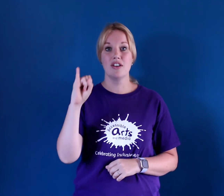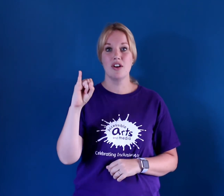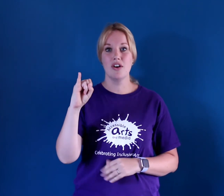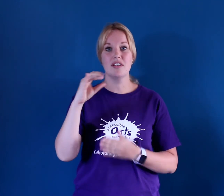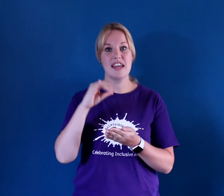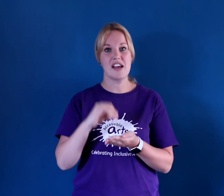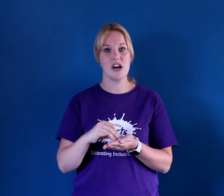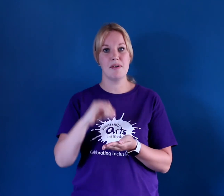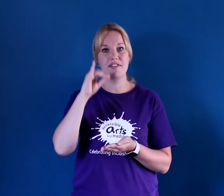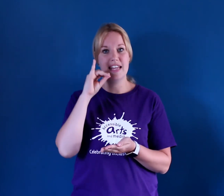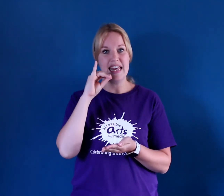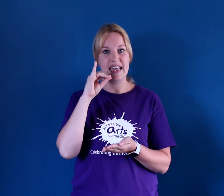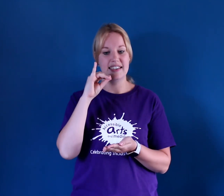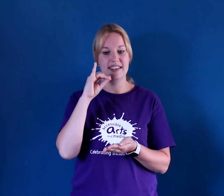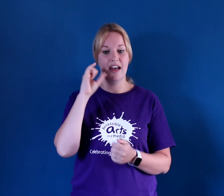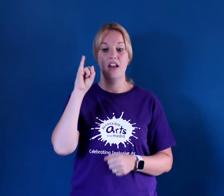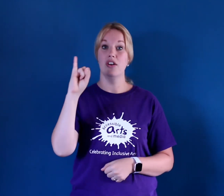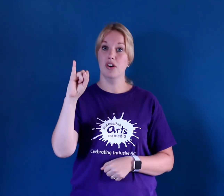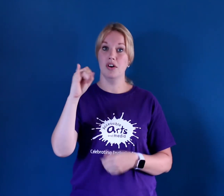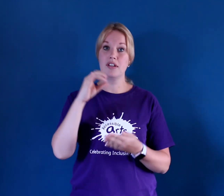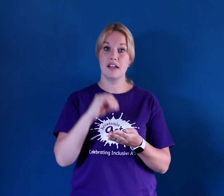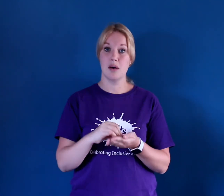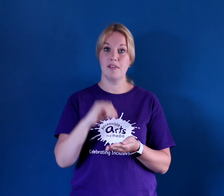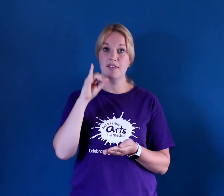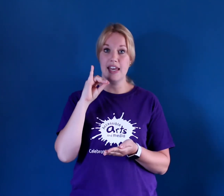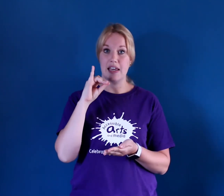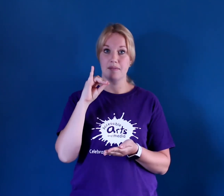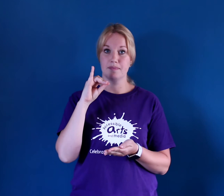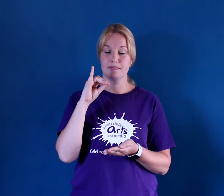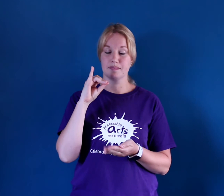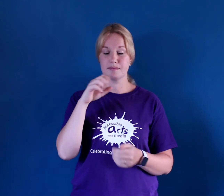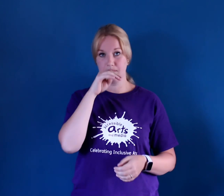Naughty cup of tea, naughty cup of tea.